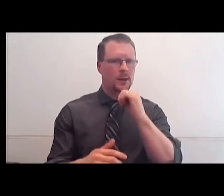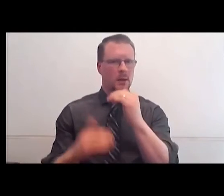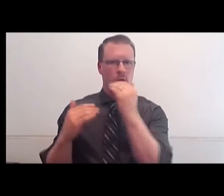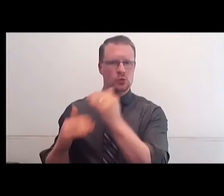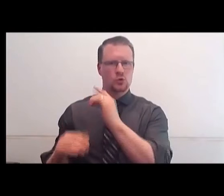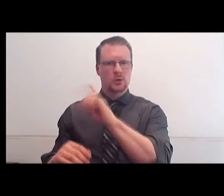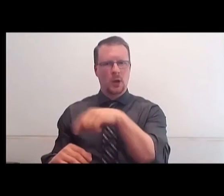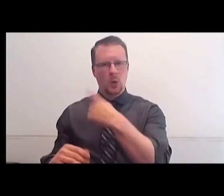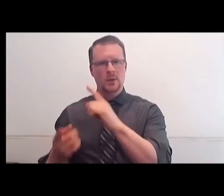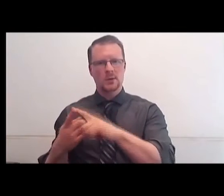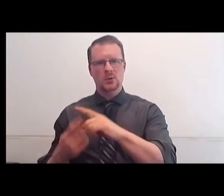We must